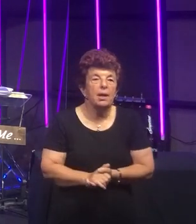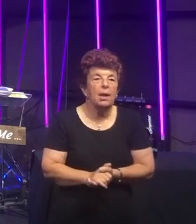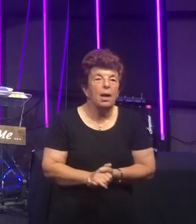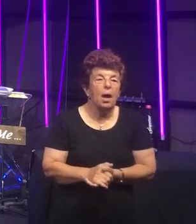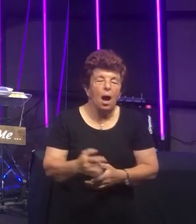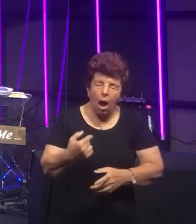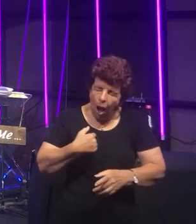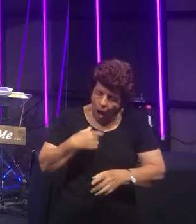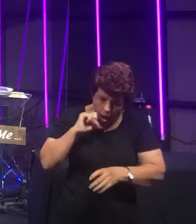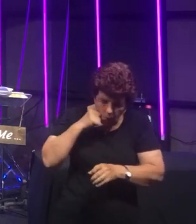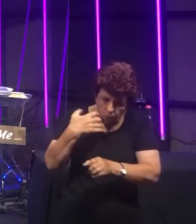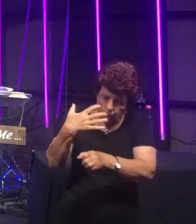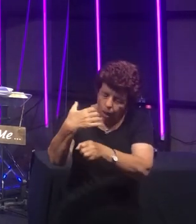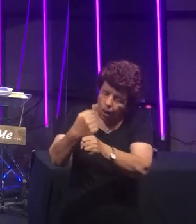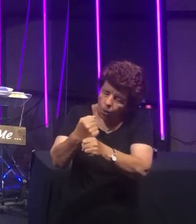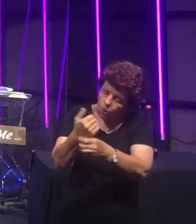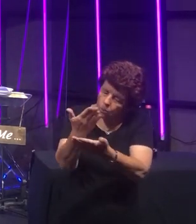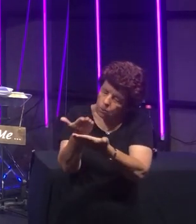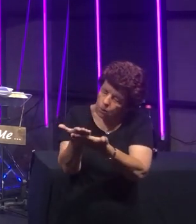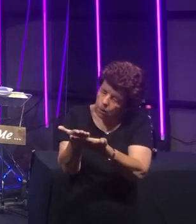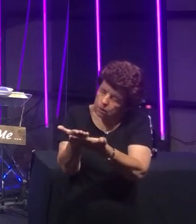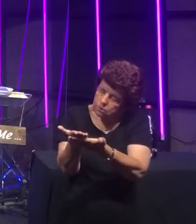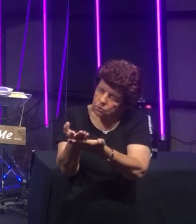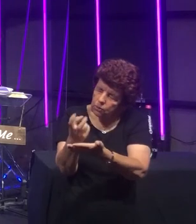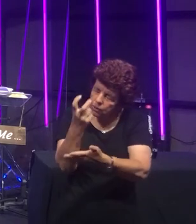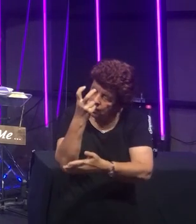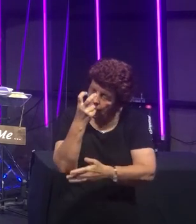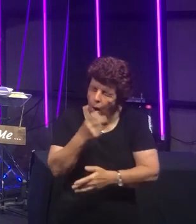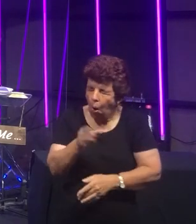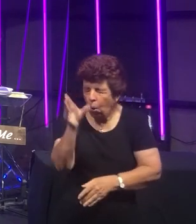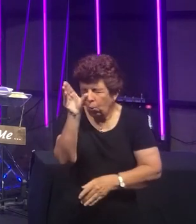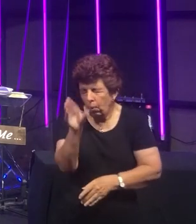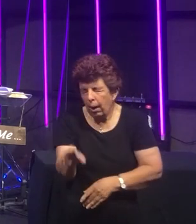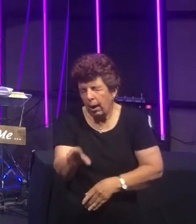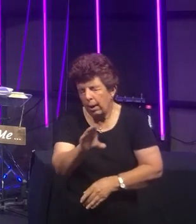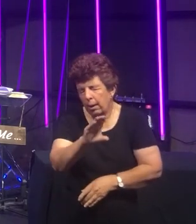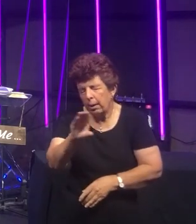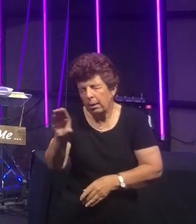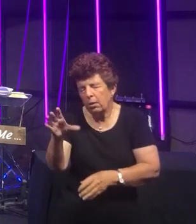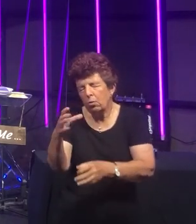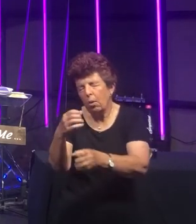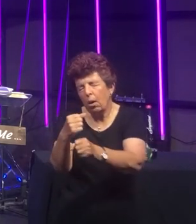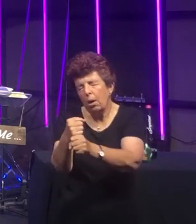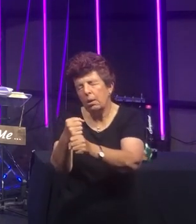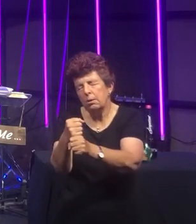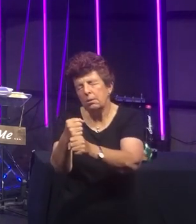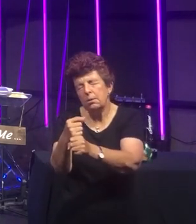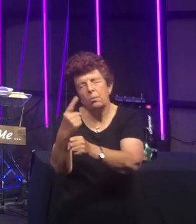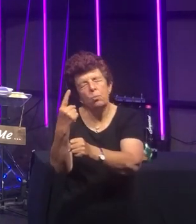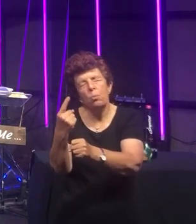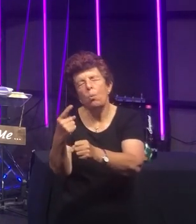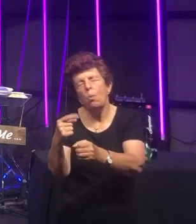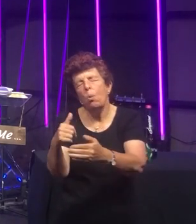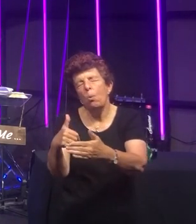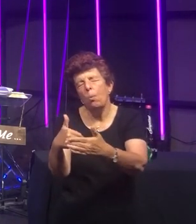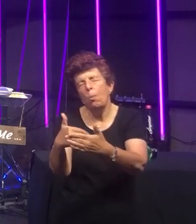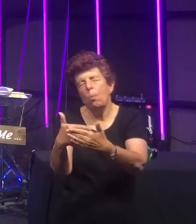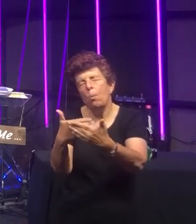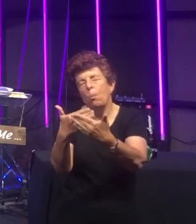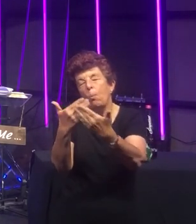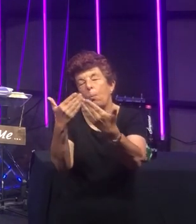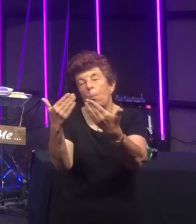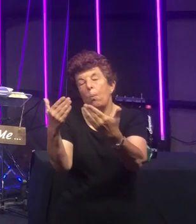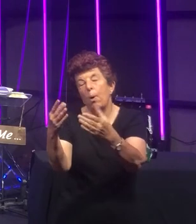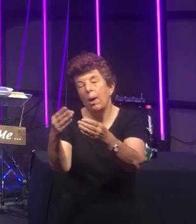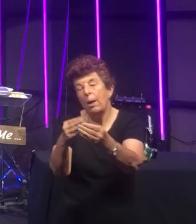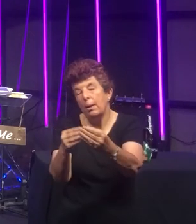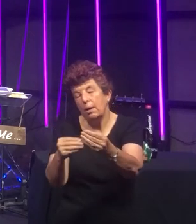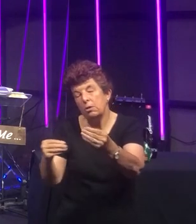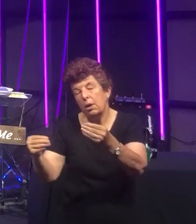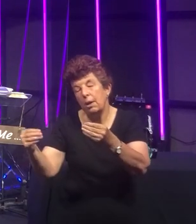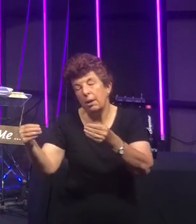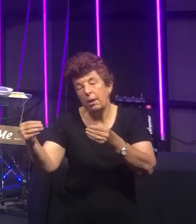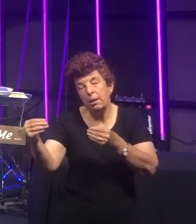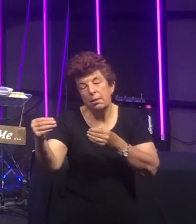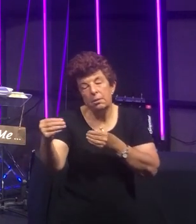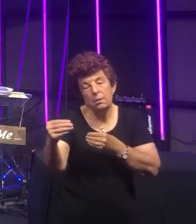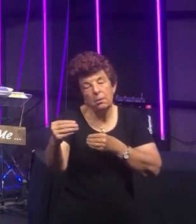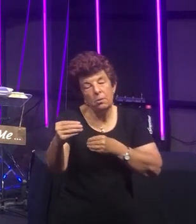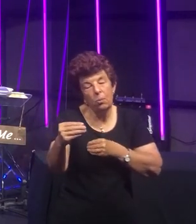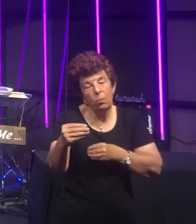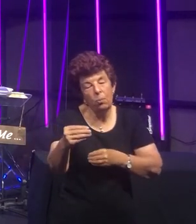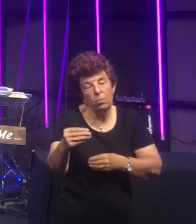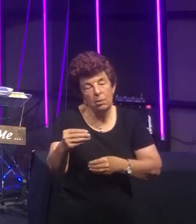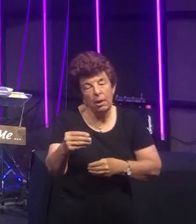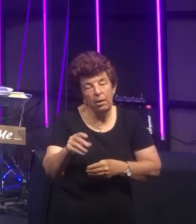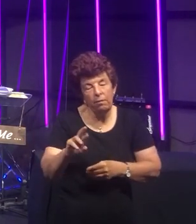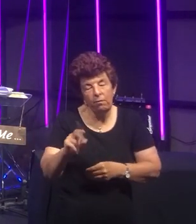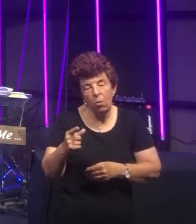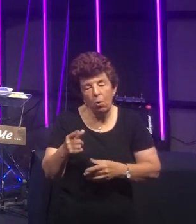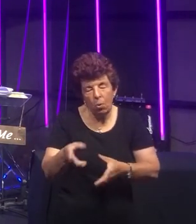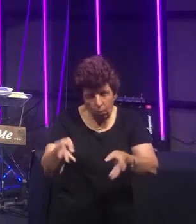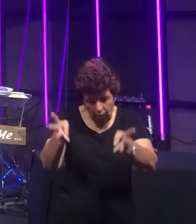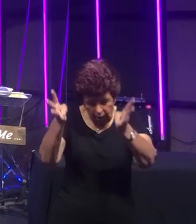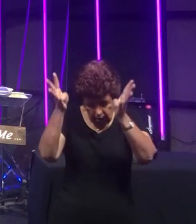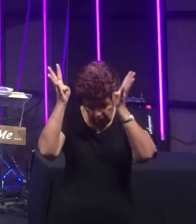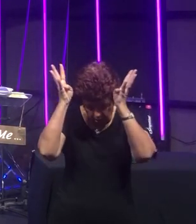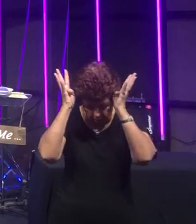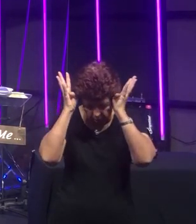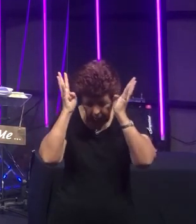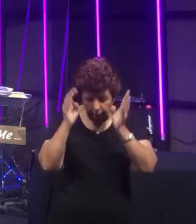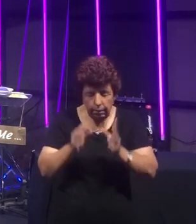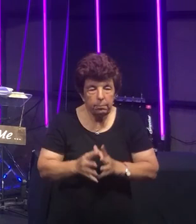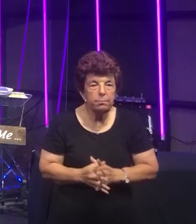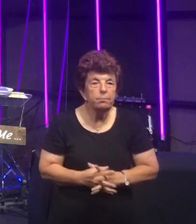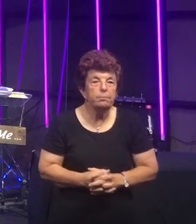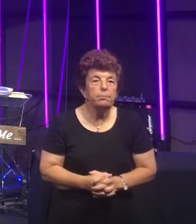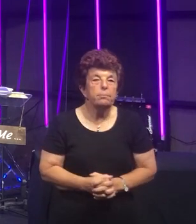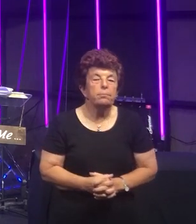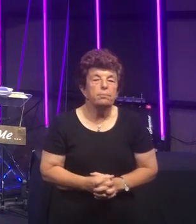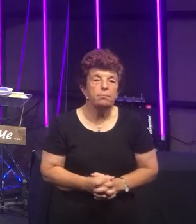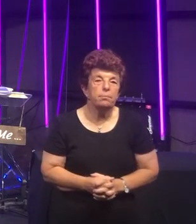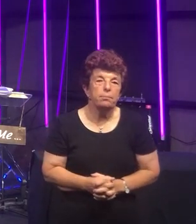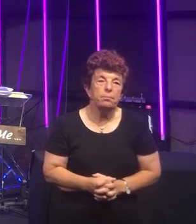I will cling to that old rugged cross And exchange it someday for a crown